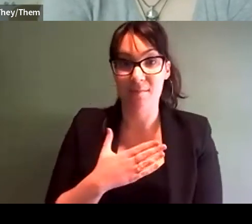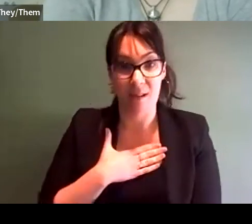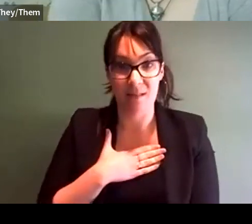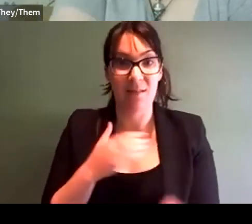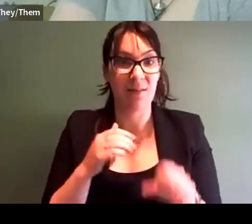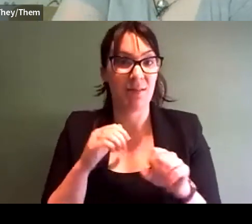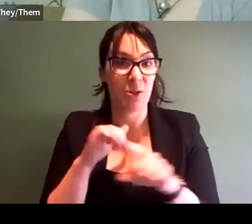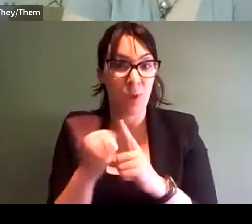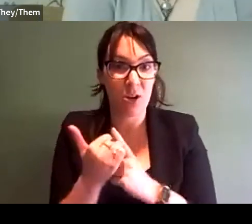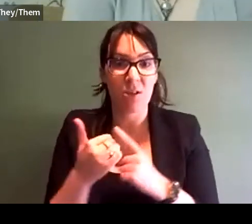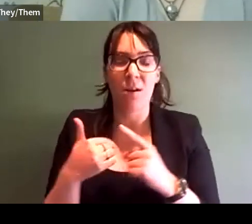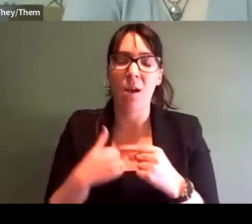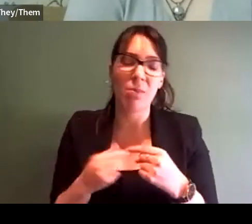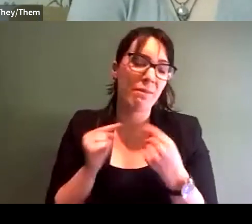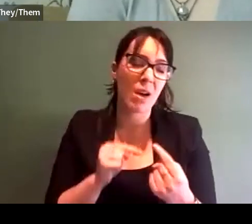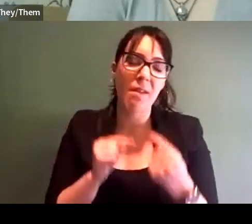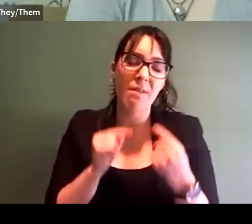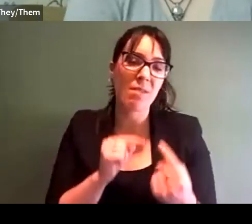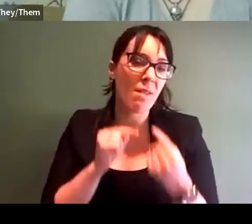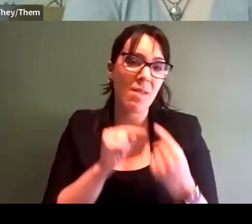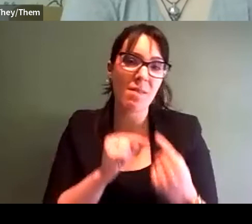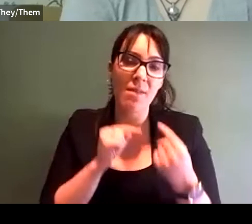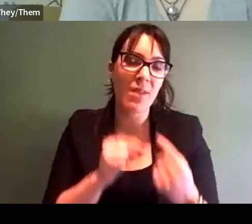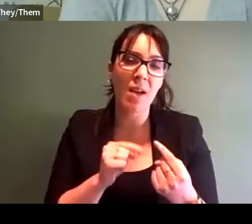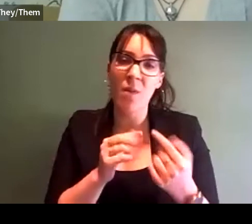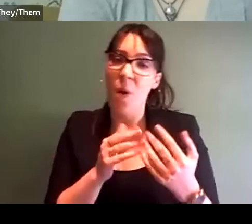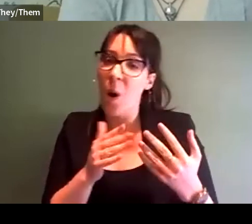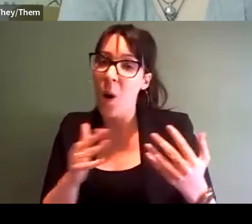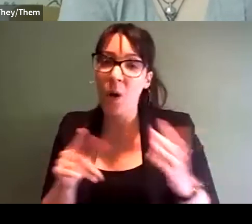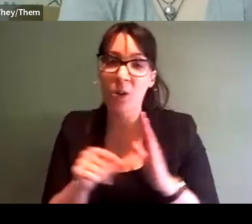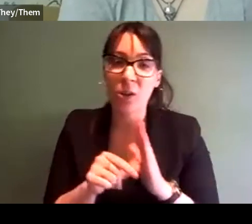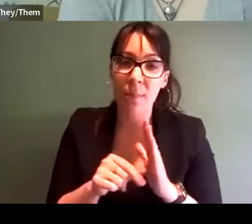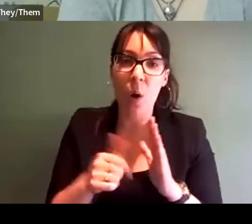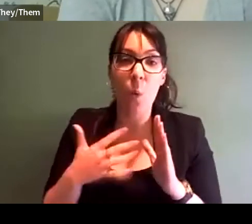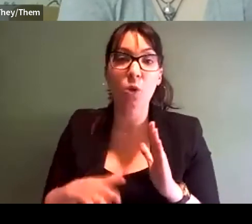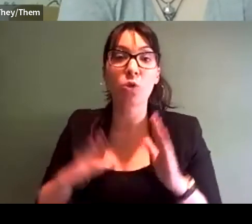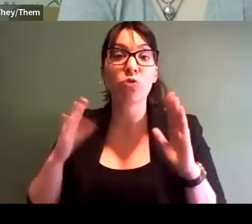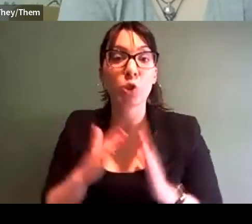I was fighting for a very long time to have reduced attendance.